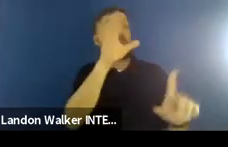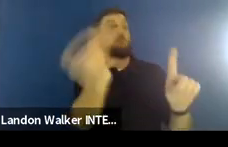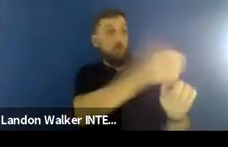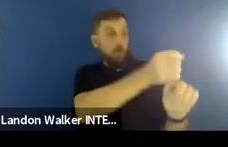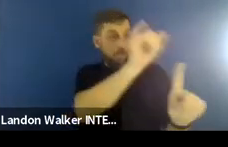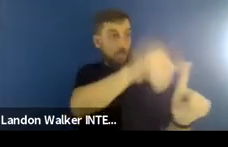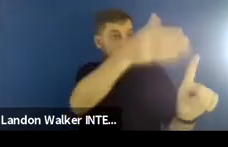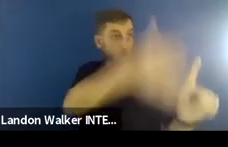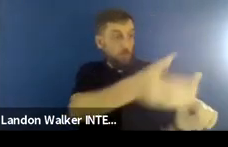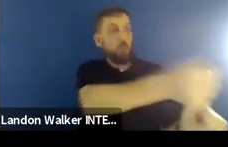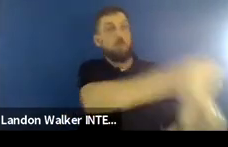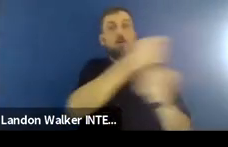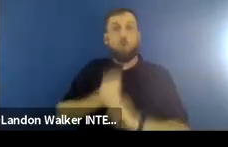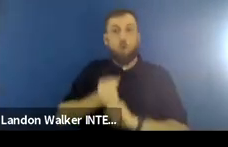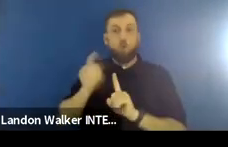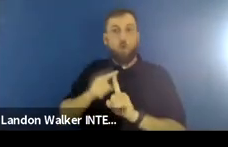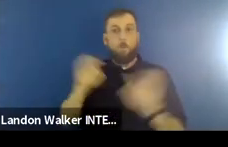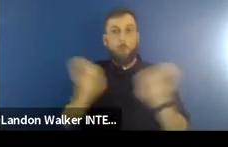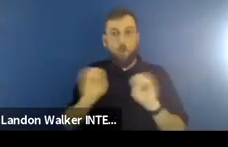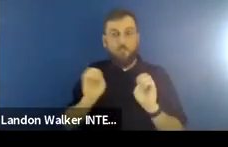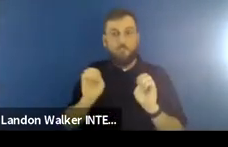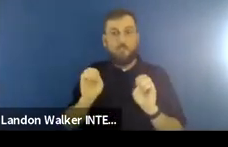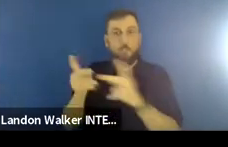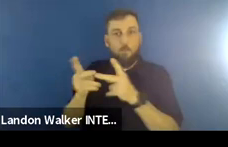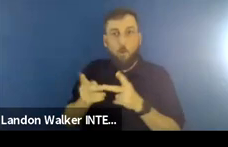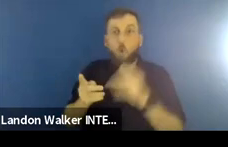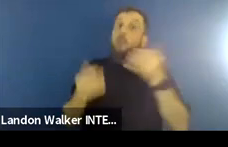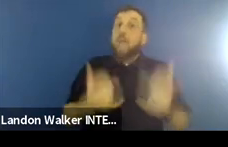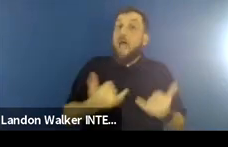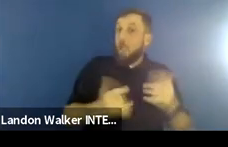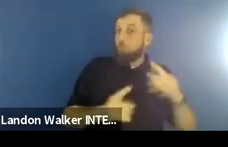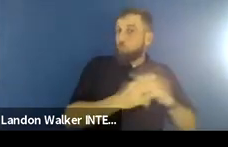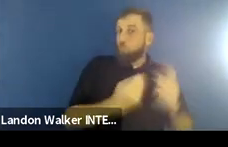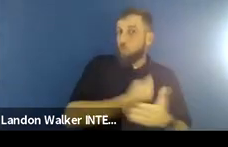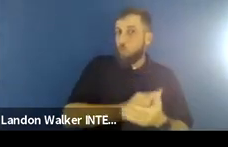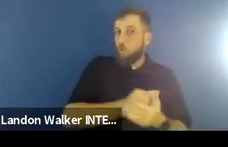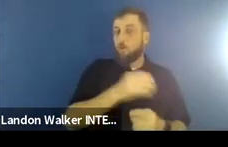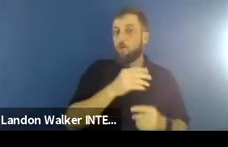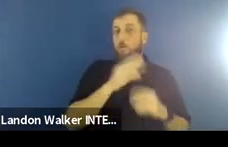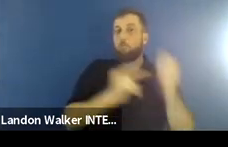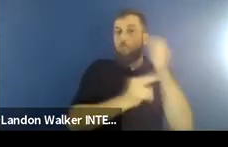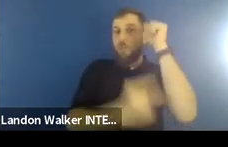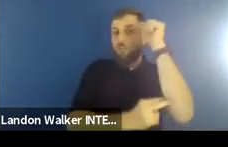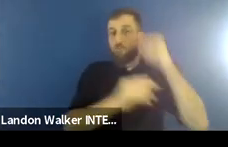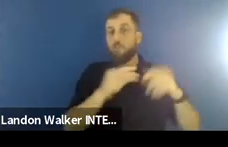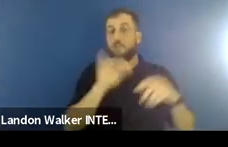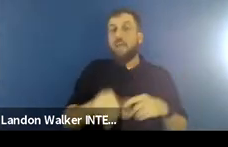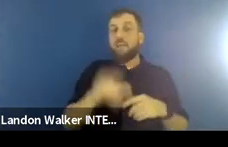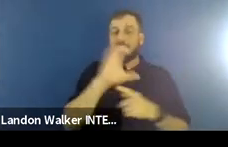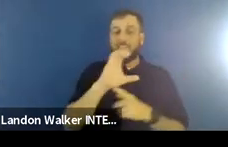Now the person for hope for them to get a psychiatric evaluation that cc stands for corners emergency certificate.